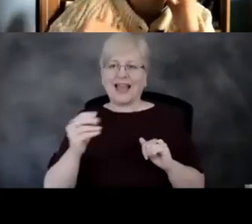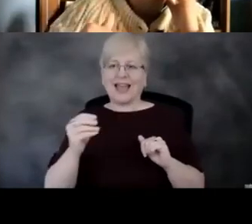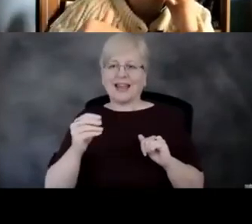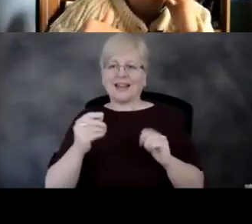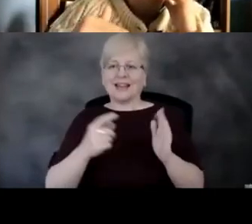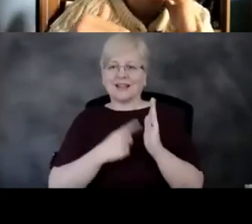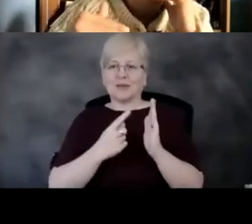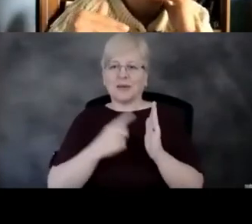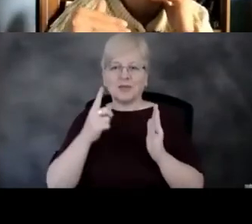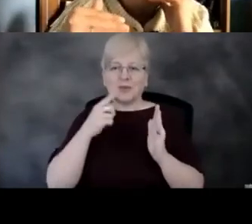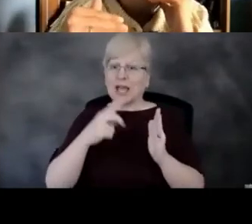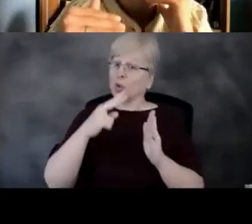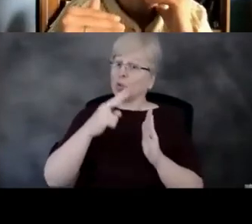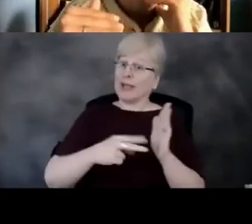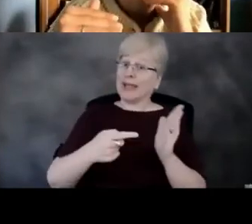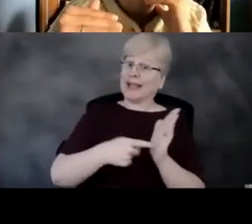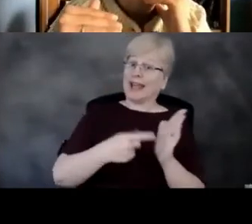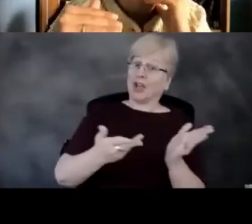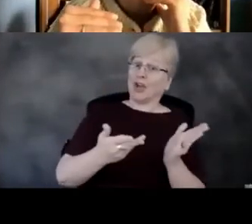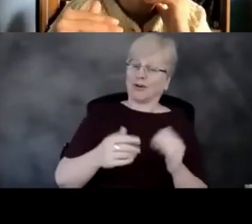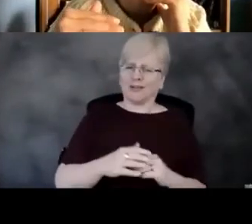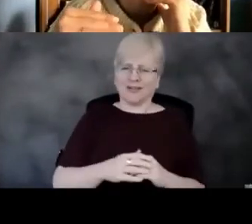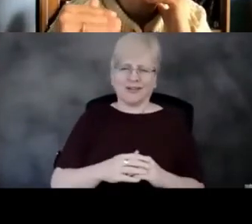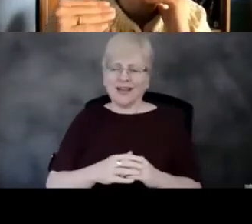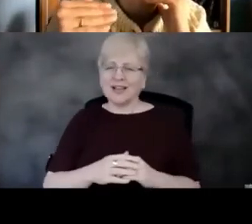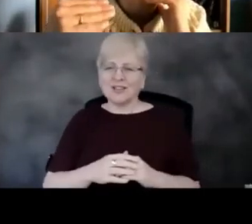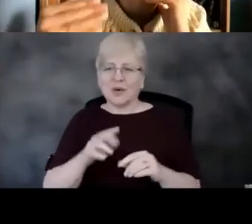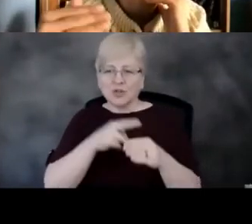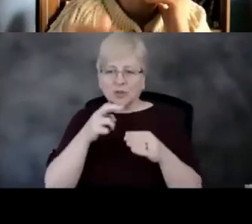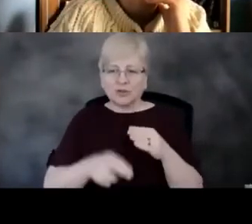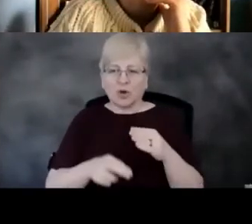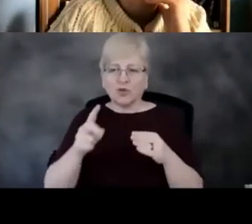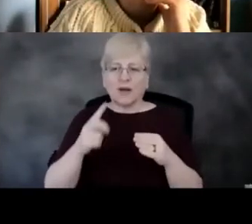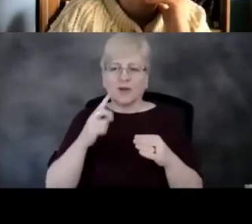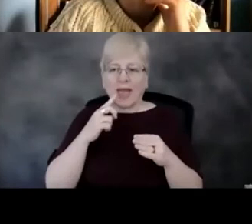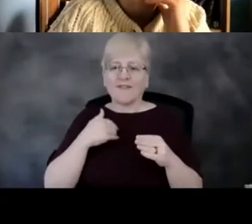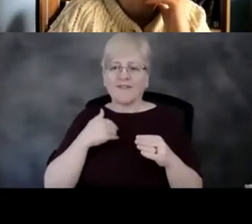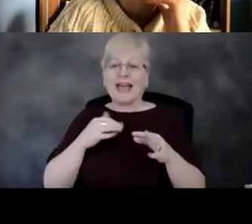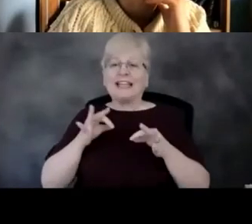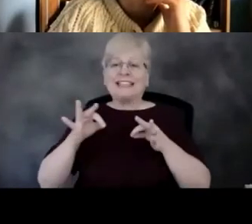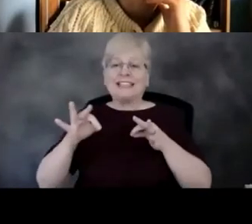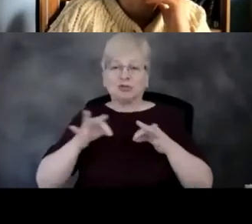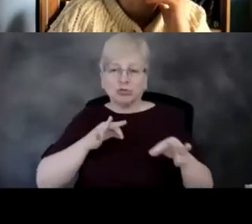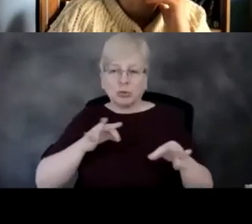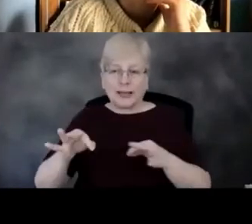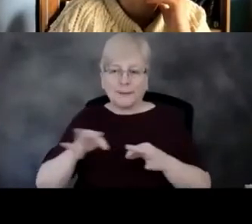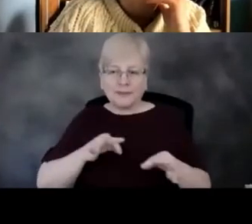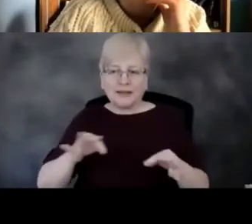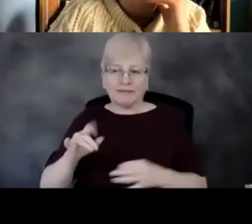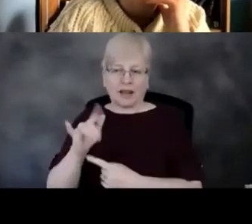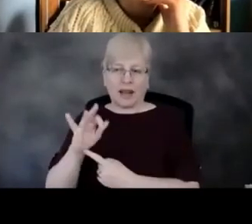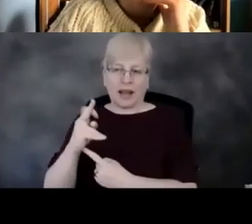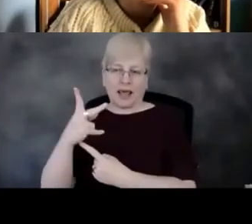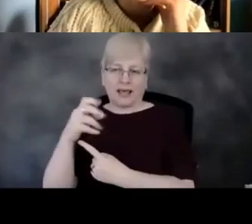page, so you want to use descriptive links that give a little more information.